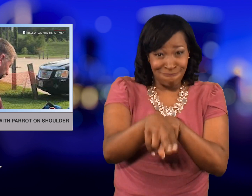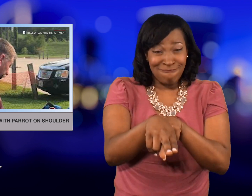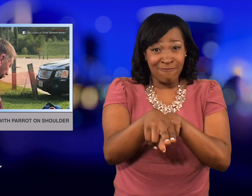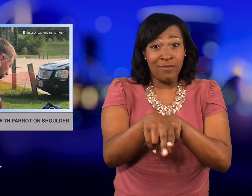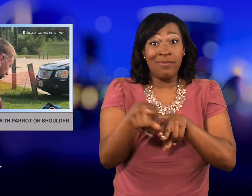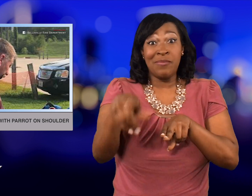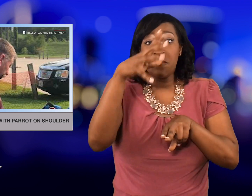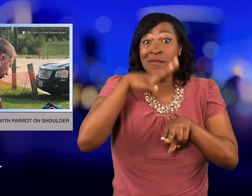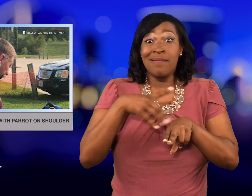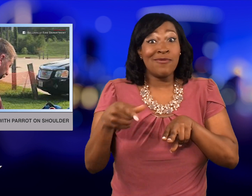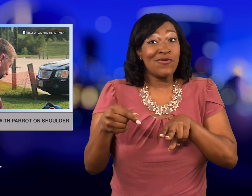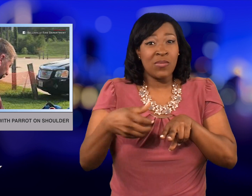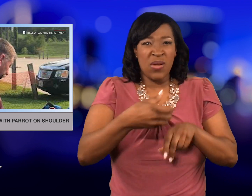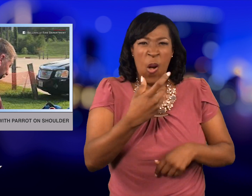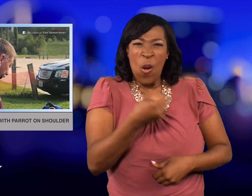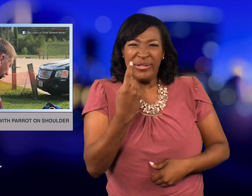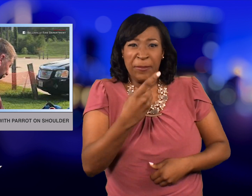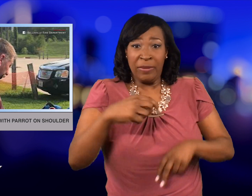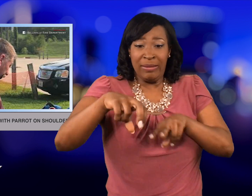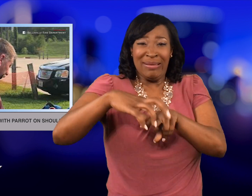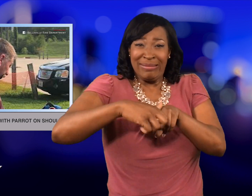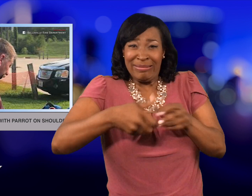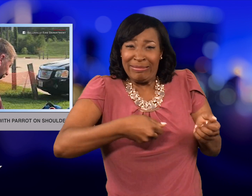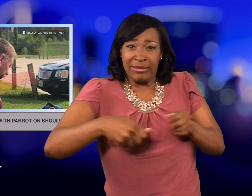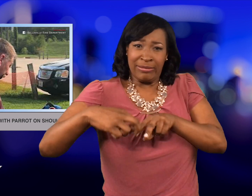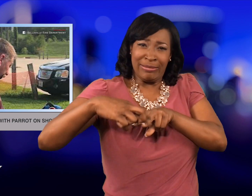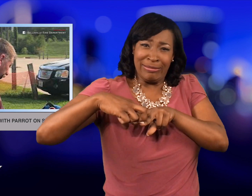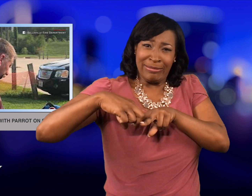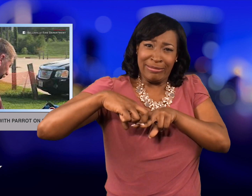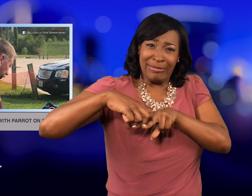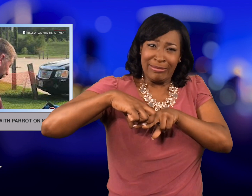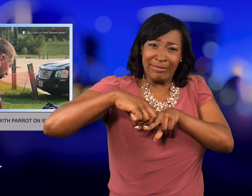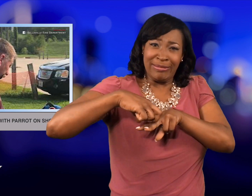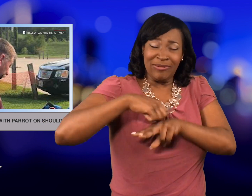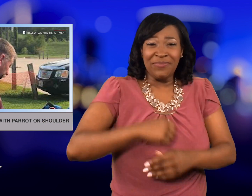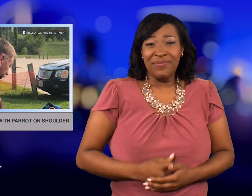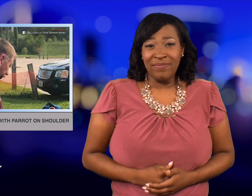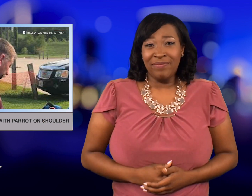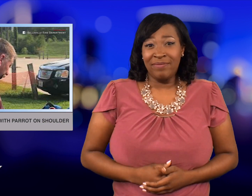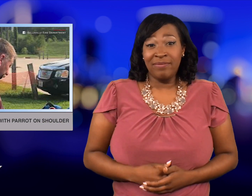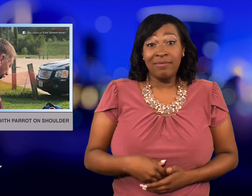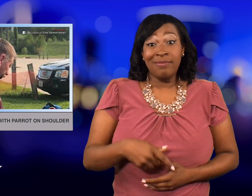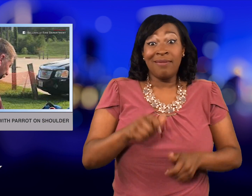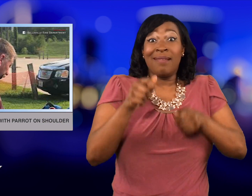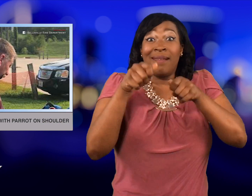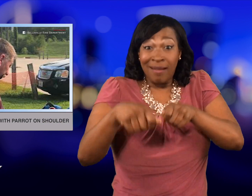have something to hold onto and pull himself out.